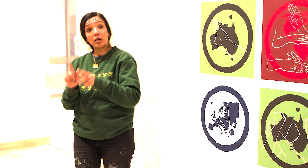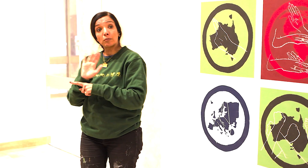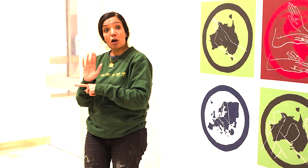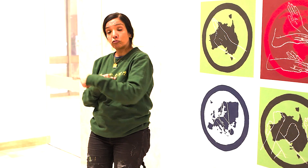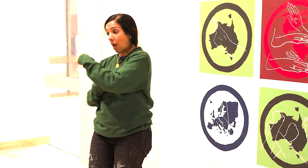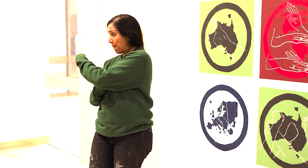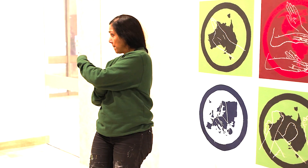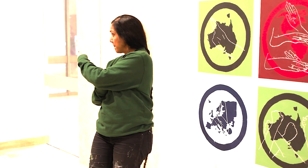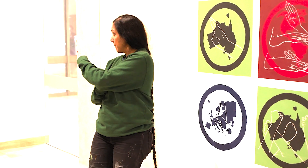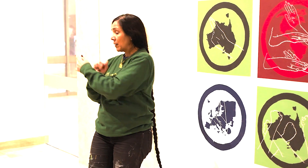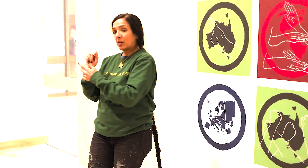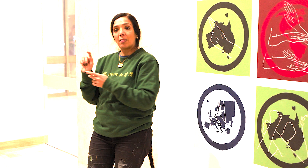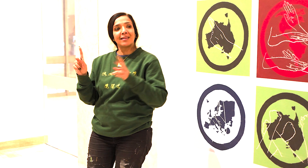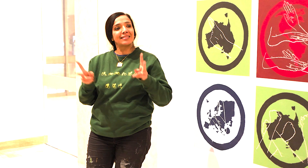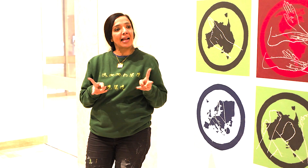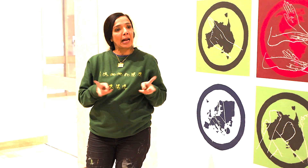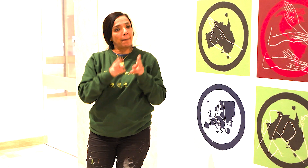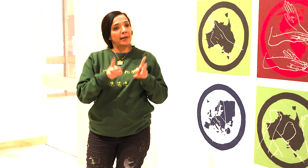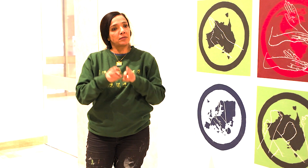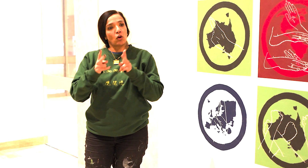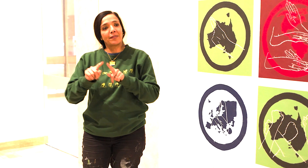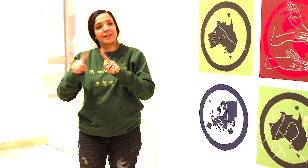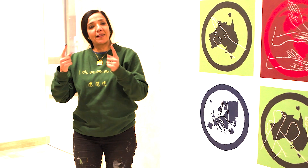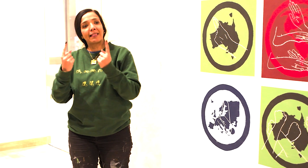and look at the TV at the same time--'cause these are excerpts